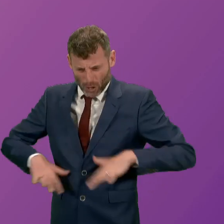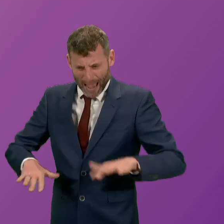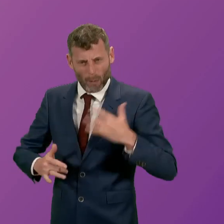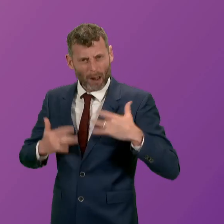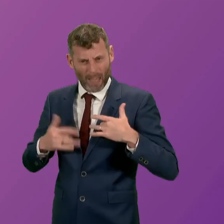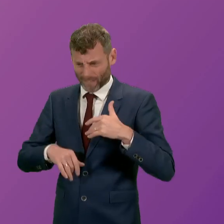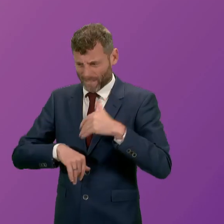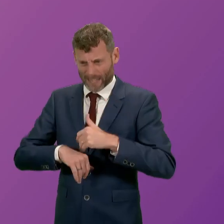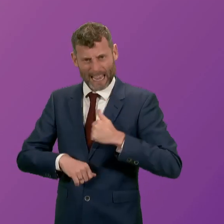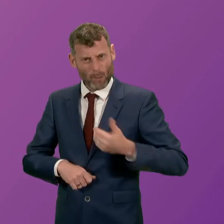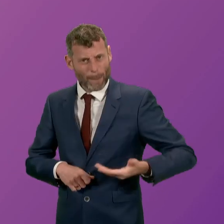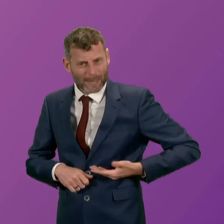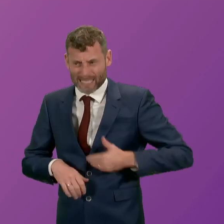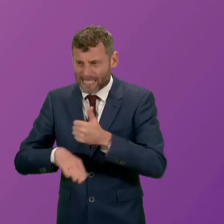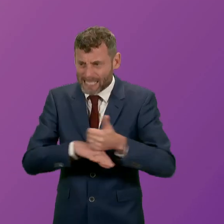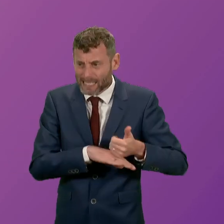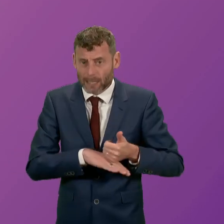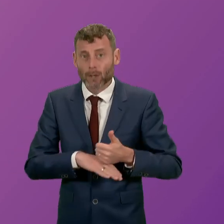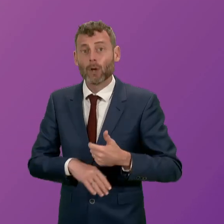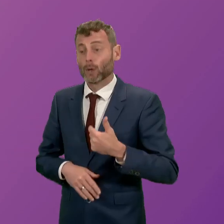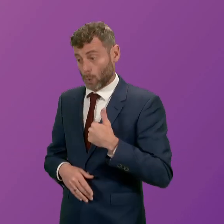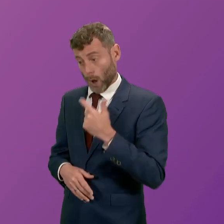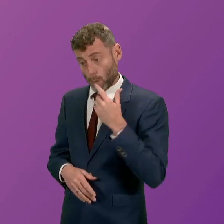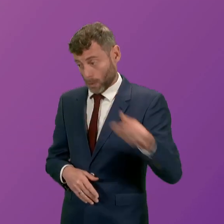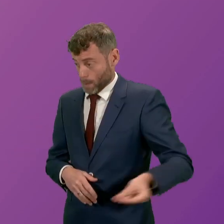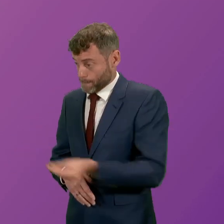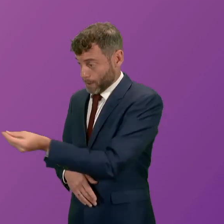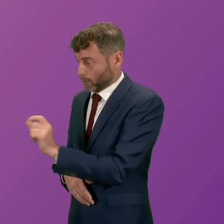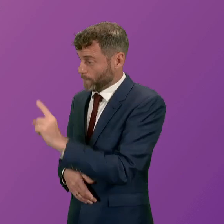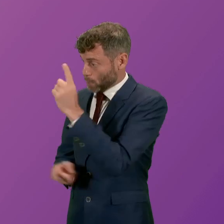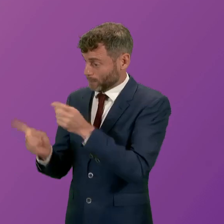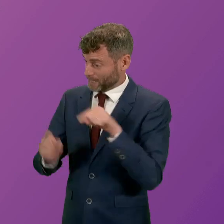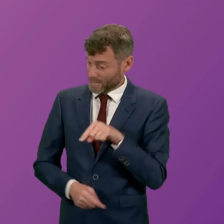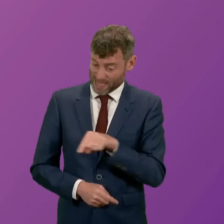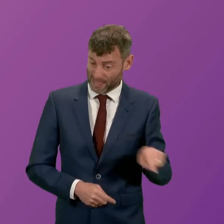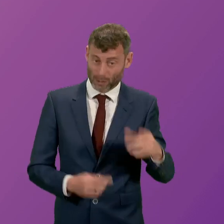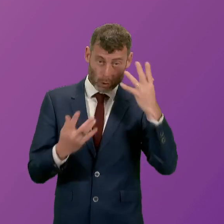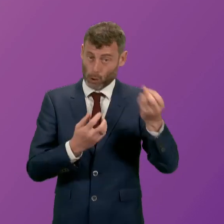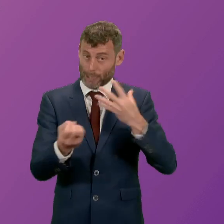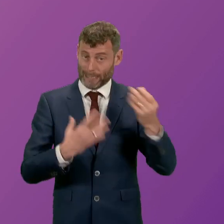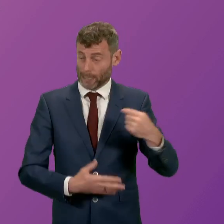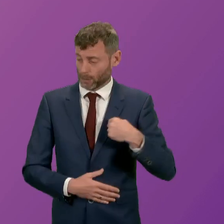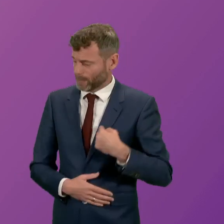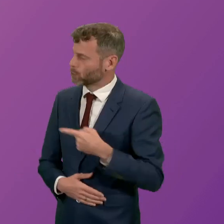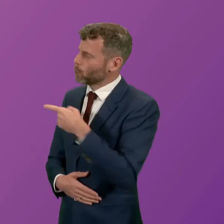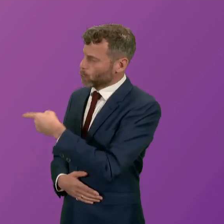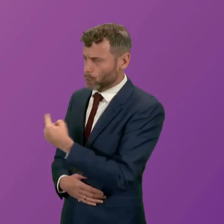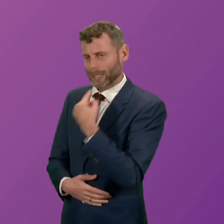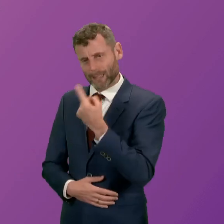businesses. I will forward that correspondence to the First Minister this afternoon. What comfort will the First Minister offer island communities that they will be properly